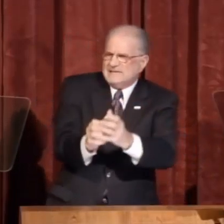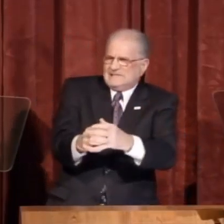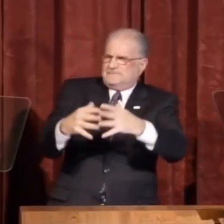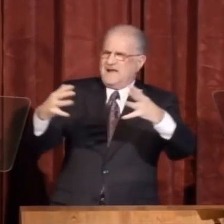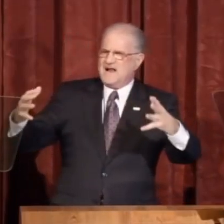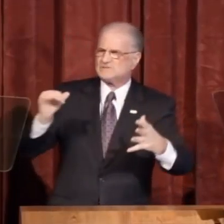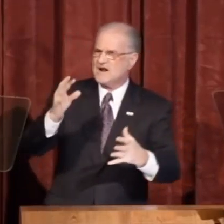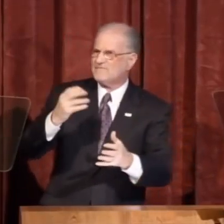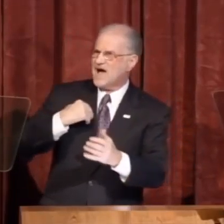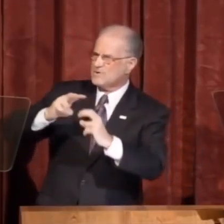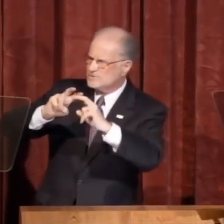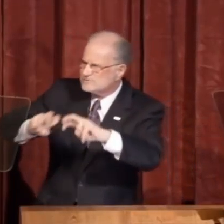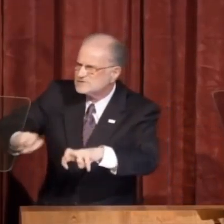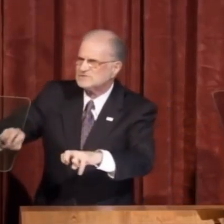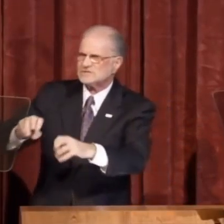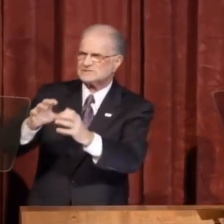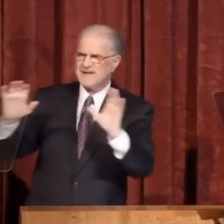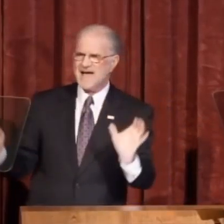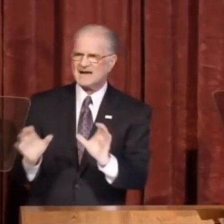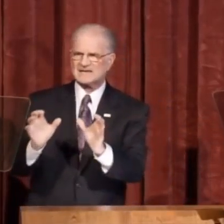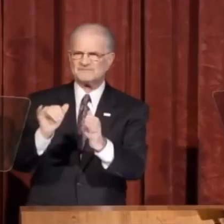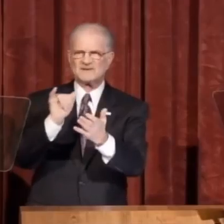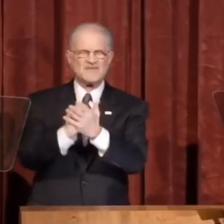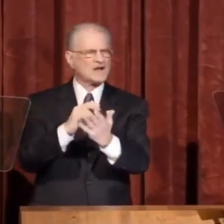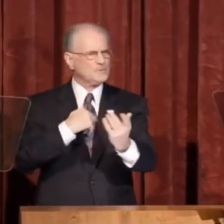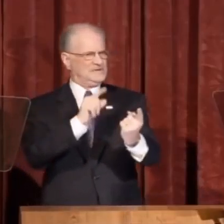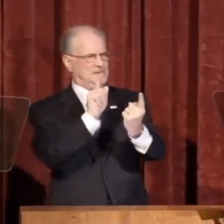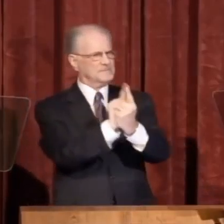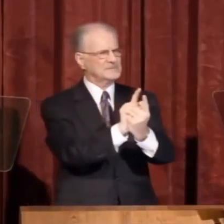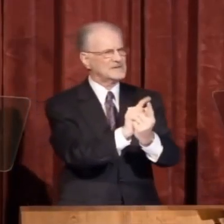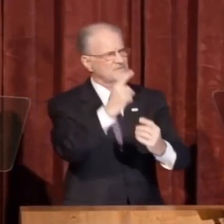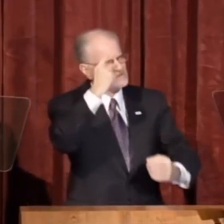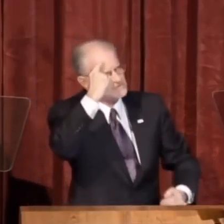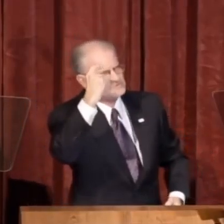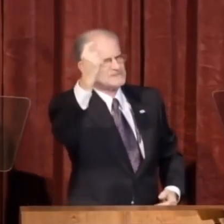to our own existing strong graduate programs.